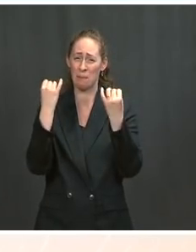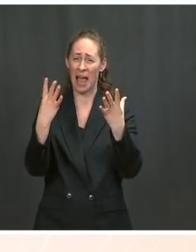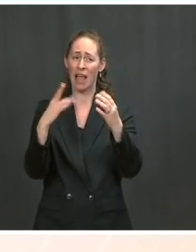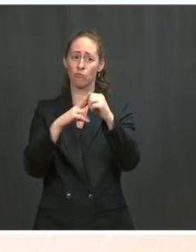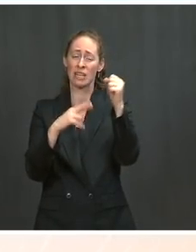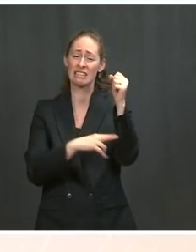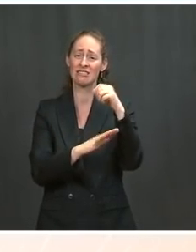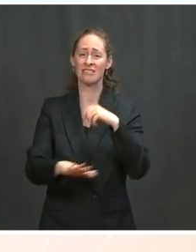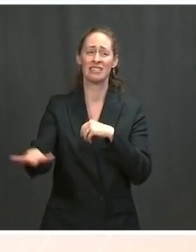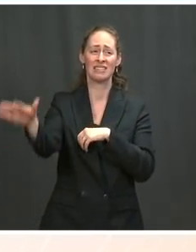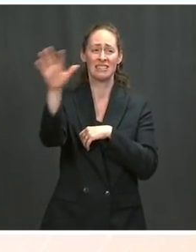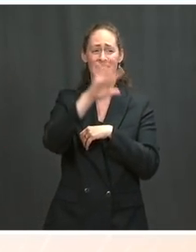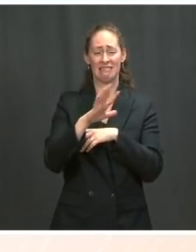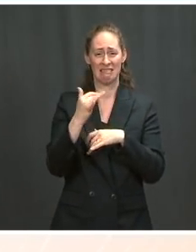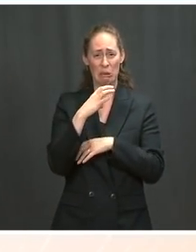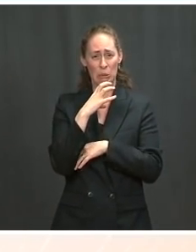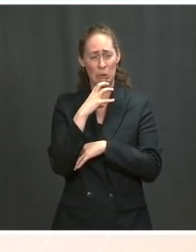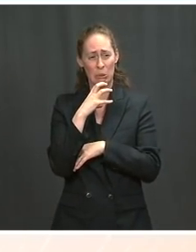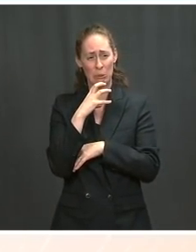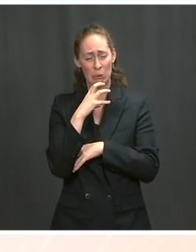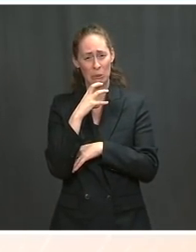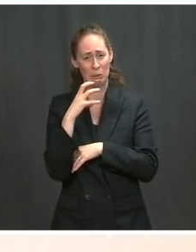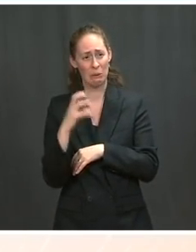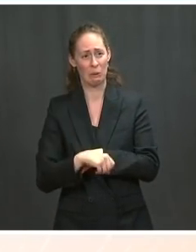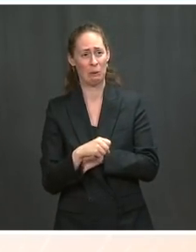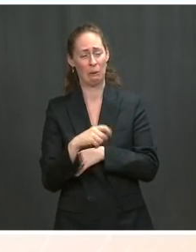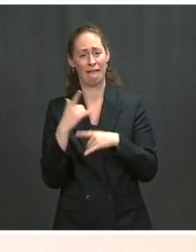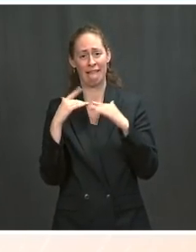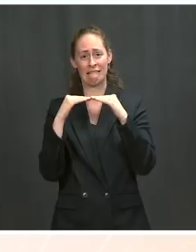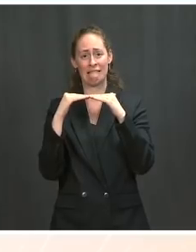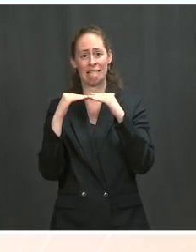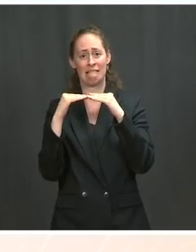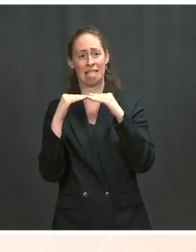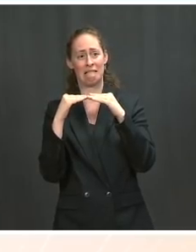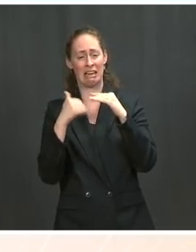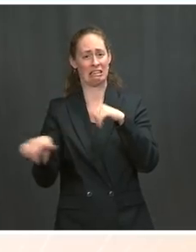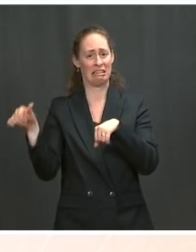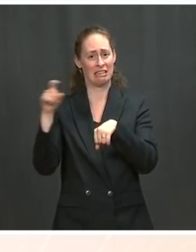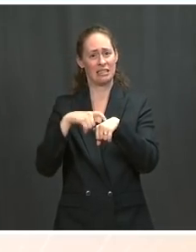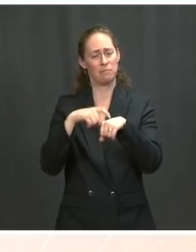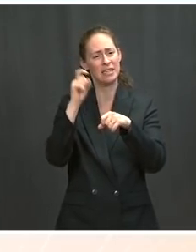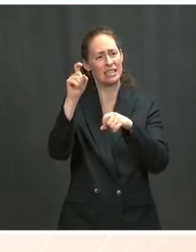in being fixed, in ensuring that people traveling -- they're going to work, they're taking their kids to school --